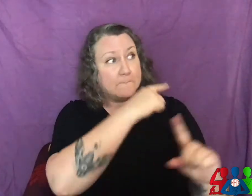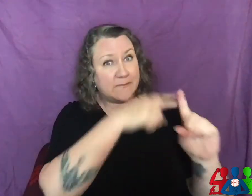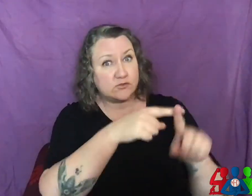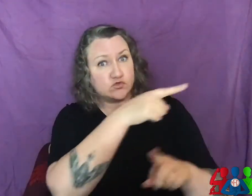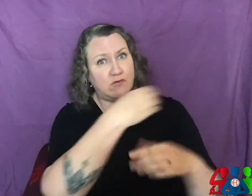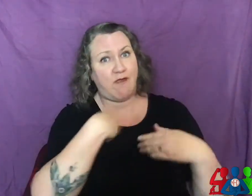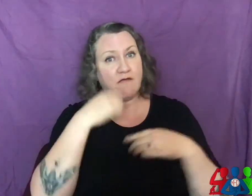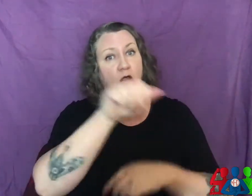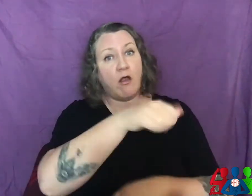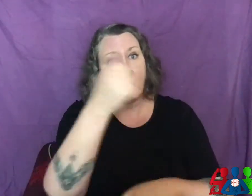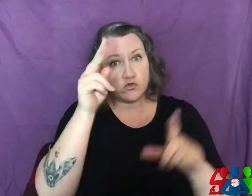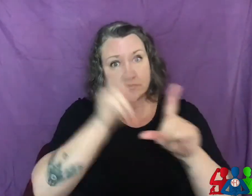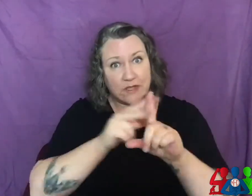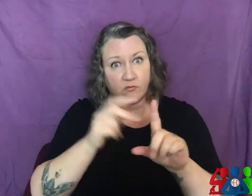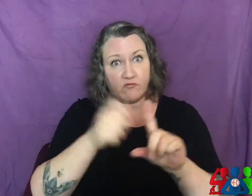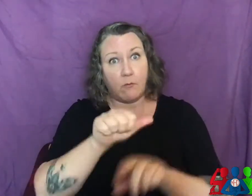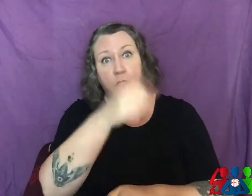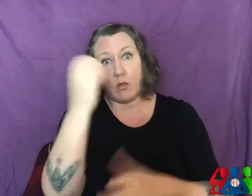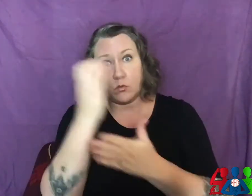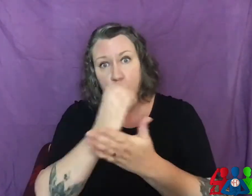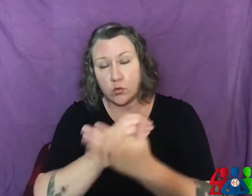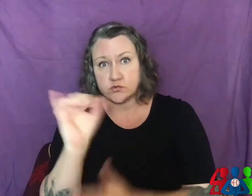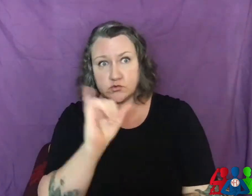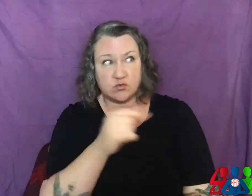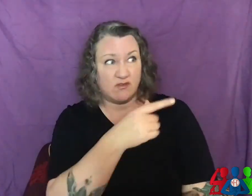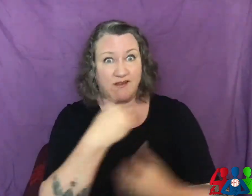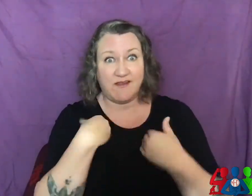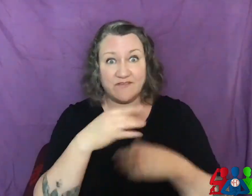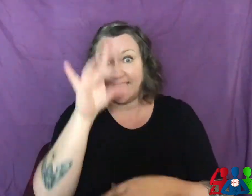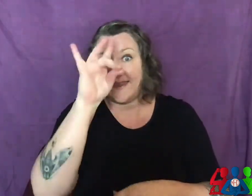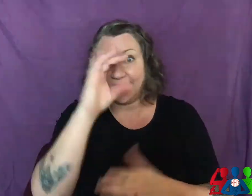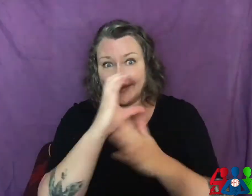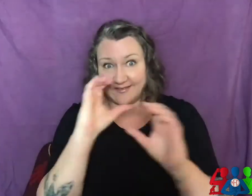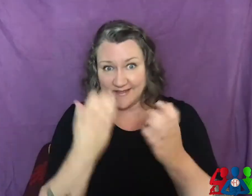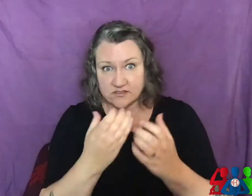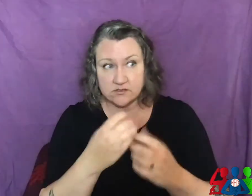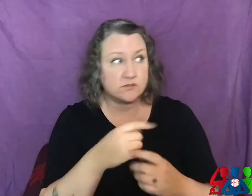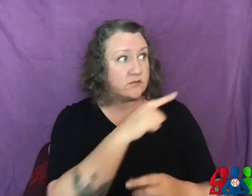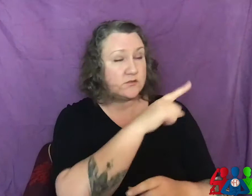assignment. Plus, of course, she had other assignments from other courses that she should have